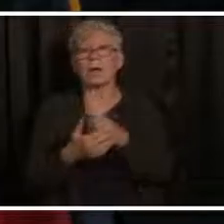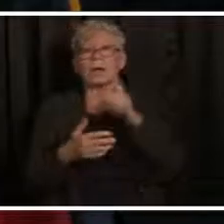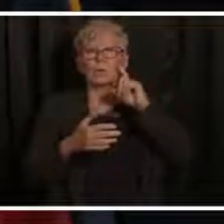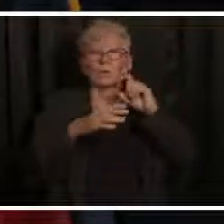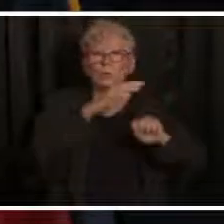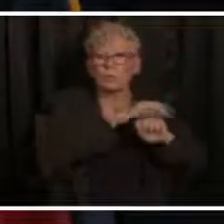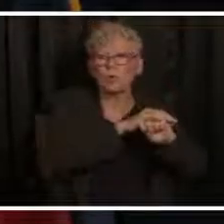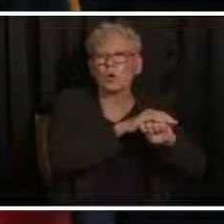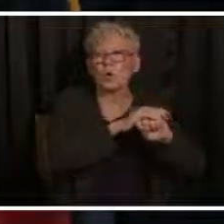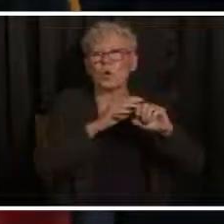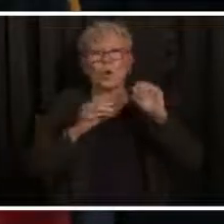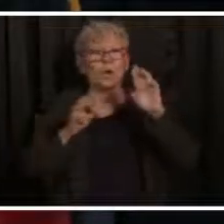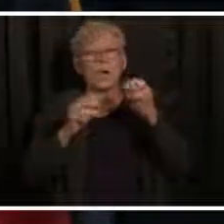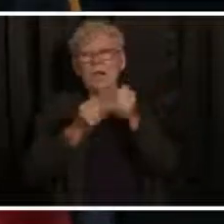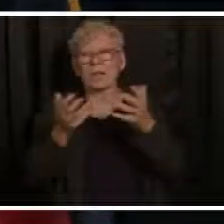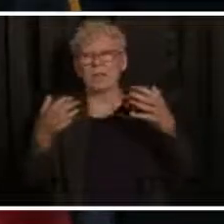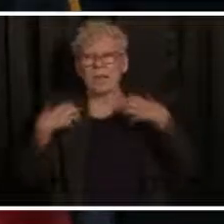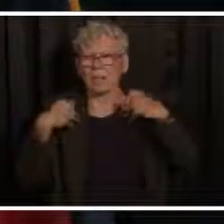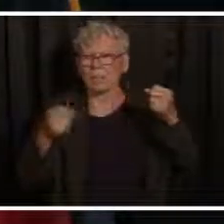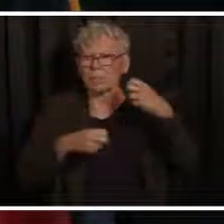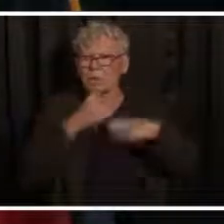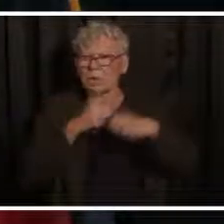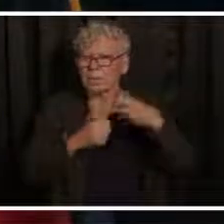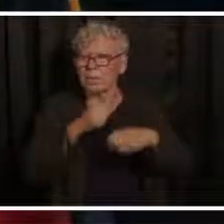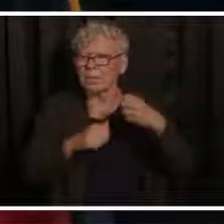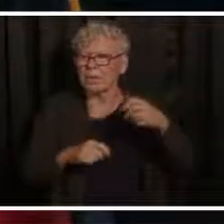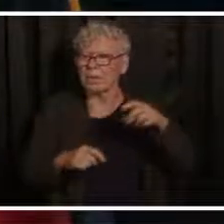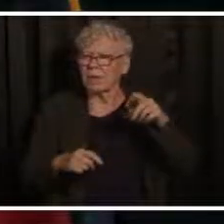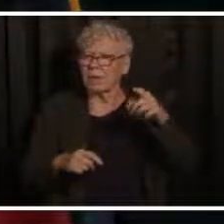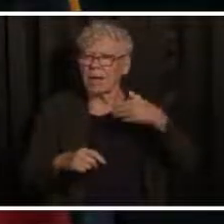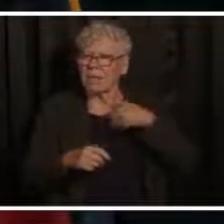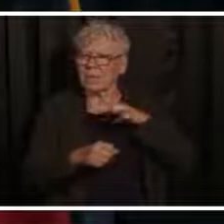will get the top notch quality of care and our hospital system